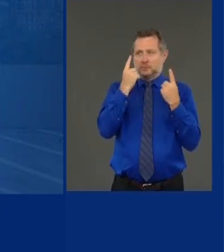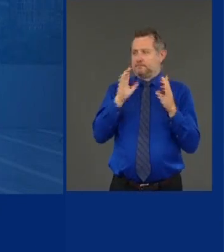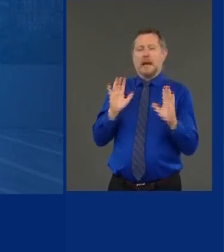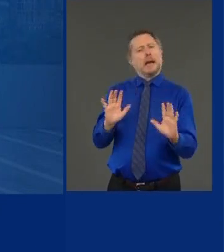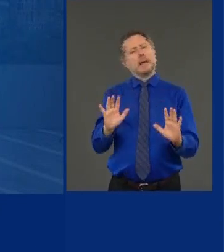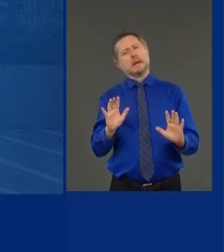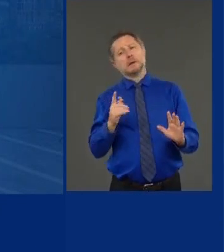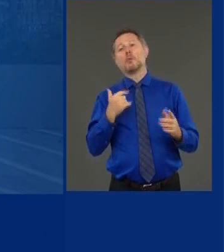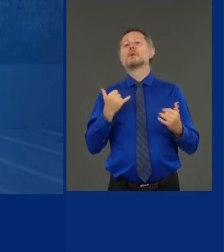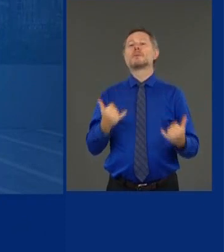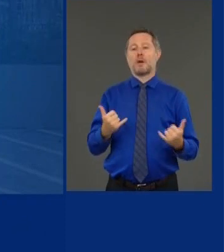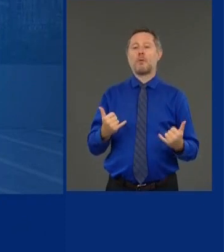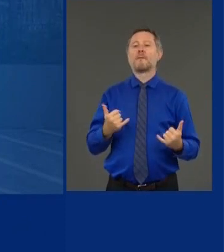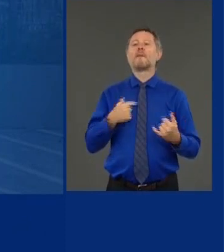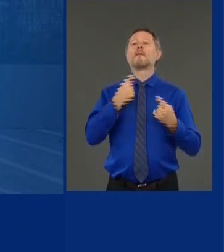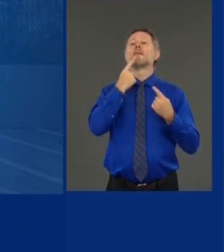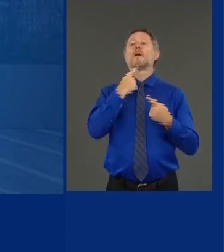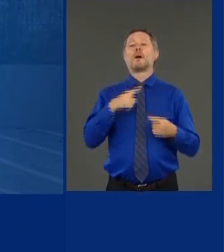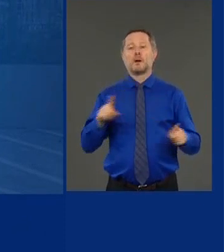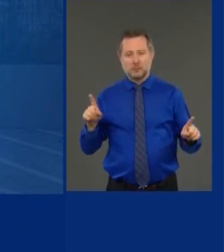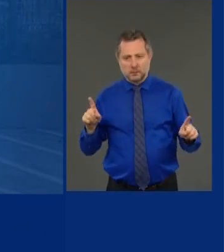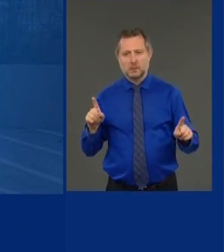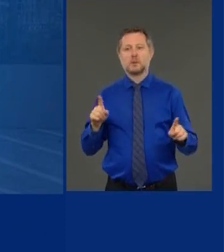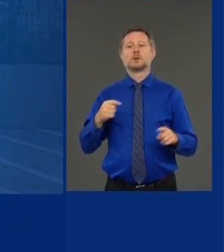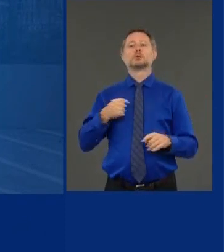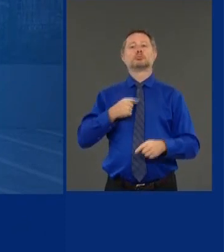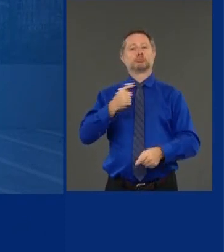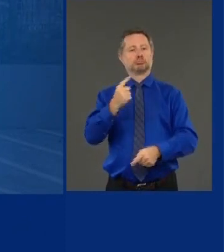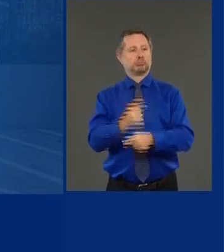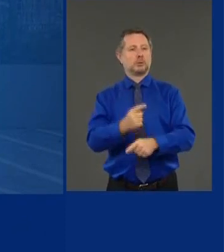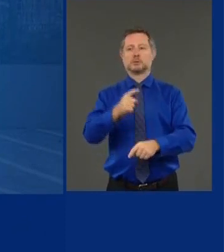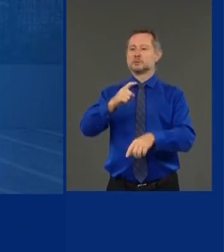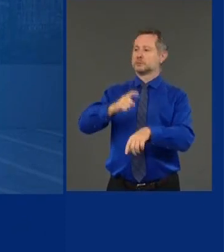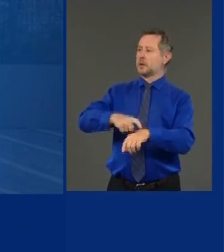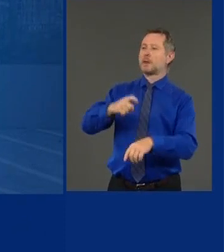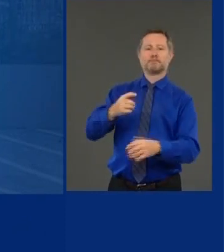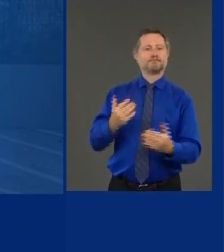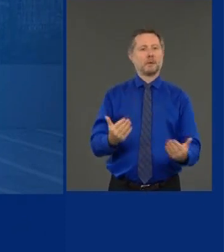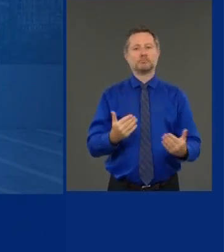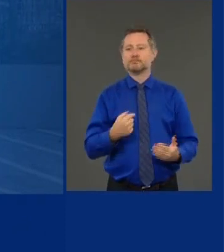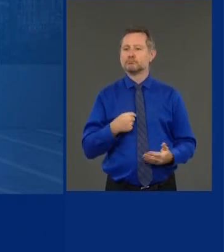DONE FOR A LONG TIME. SOMETIMES GOD WORKS IN FUNNY